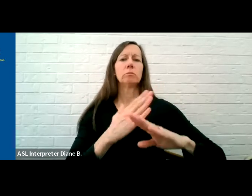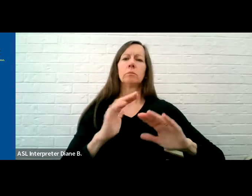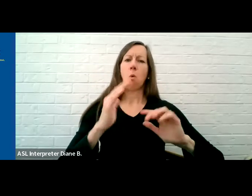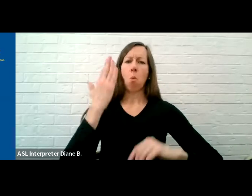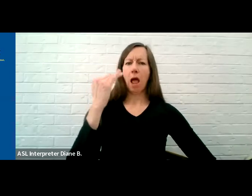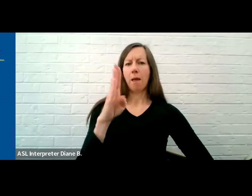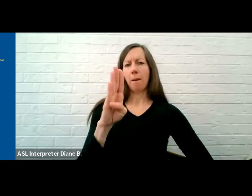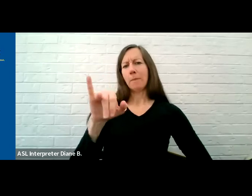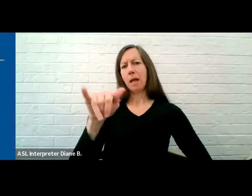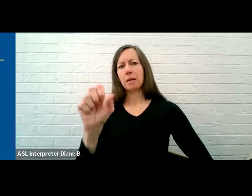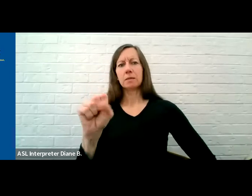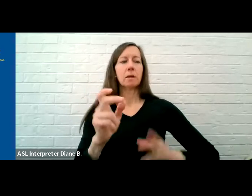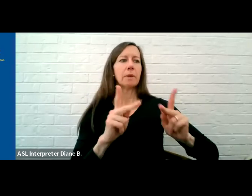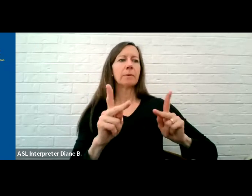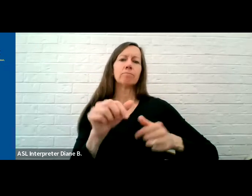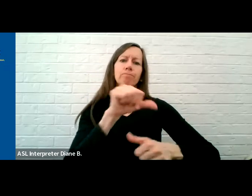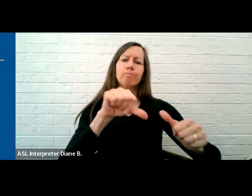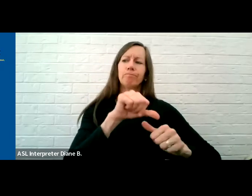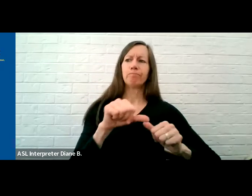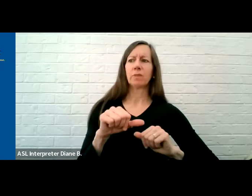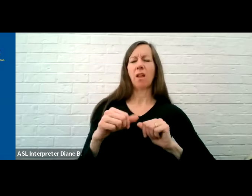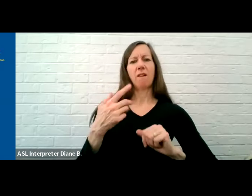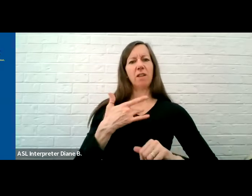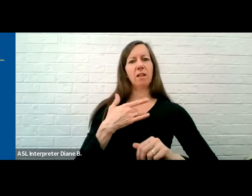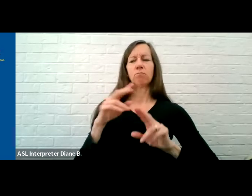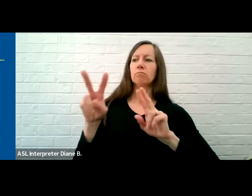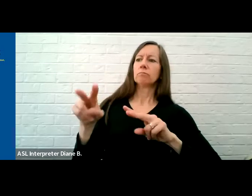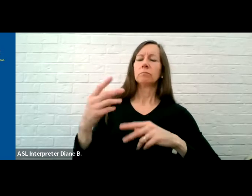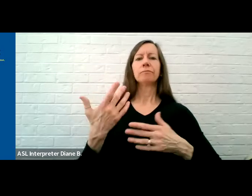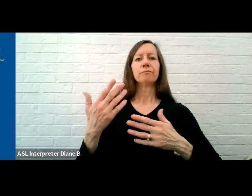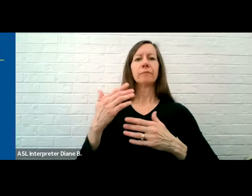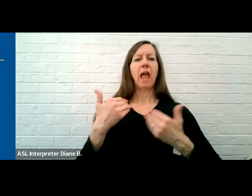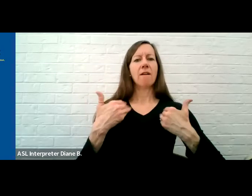created low expectations about what people with Idd can do and achieve.